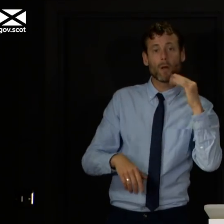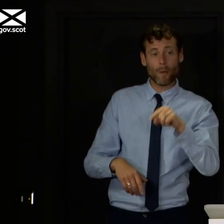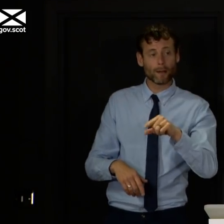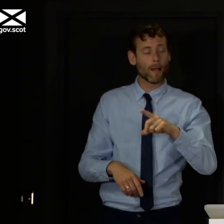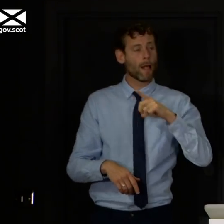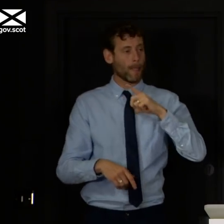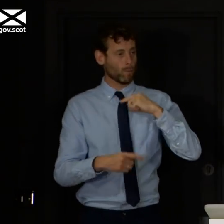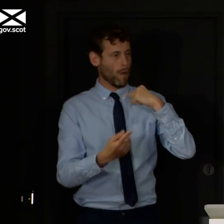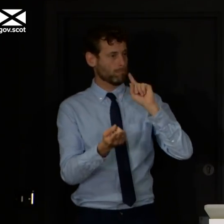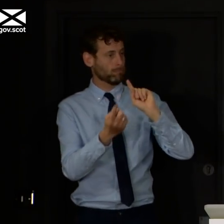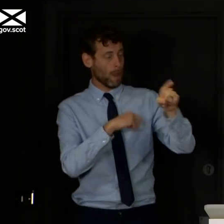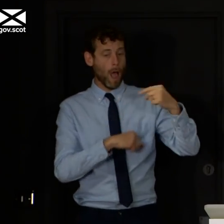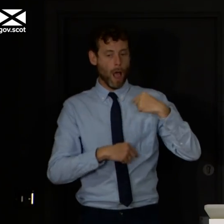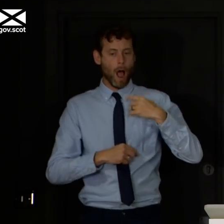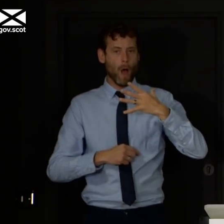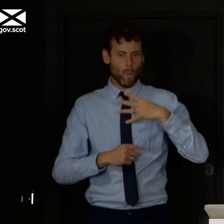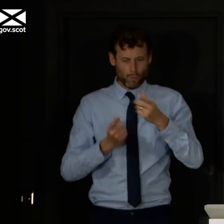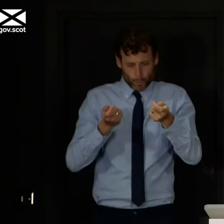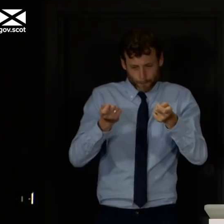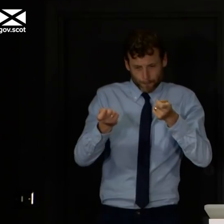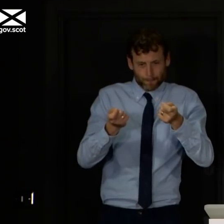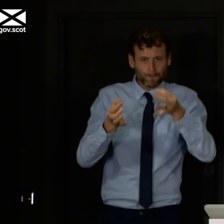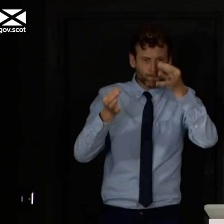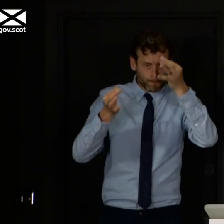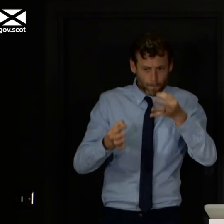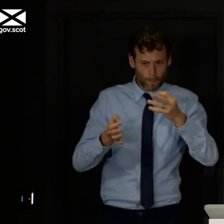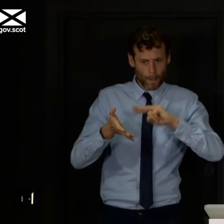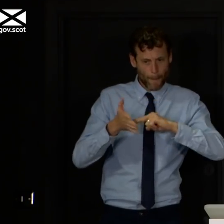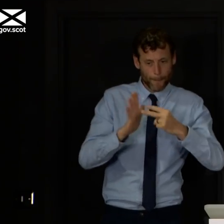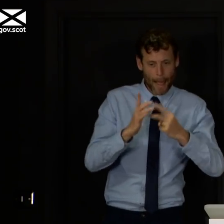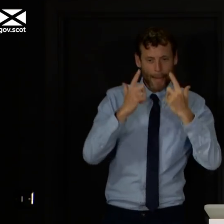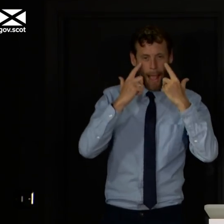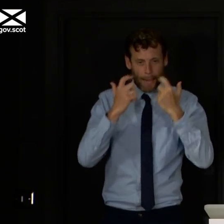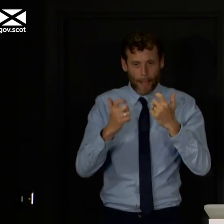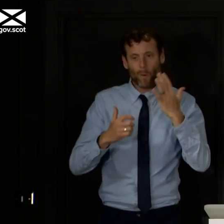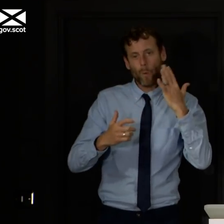determined to do this in a methodical and planned way. We've got our three-weekly cycles,